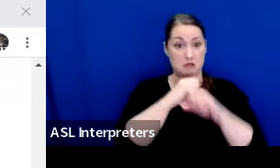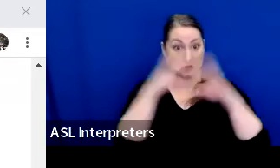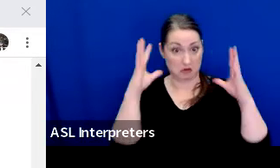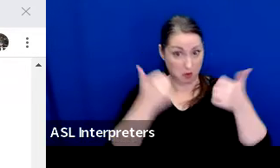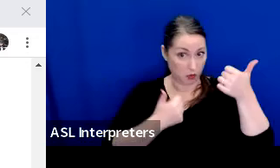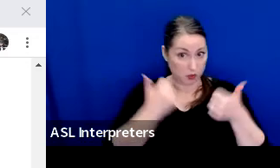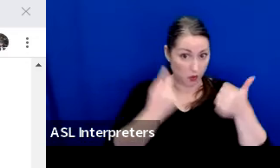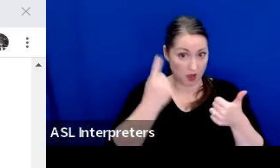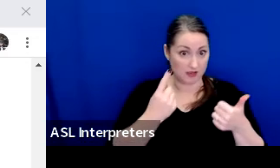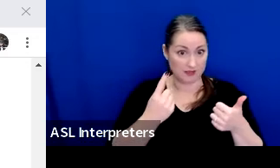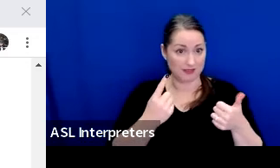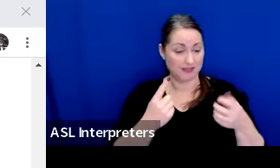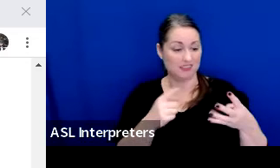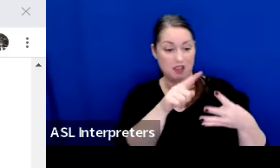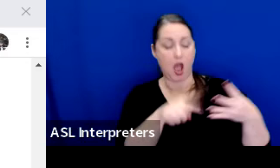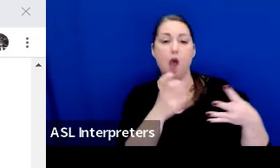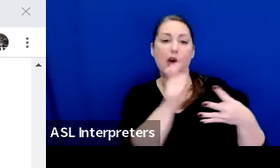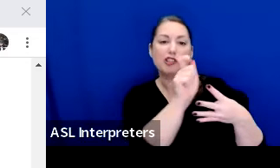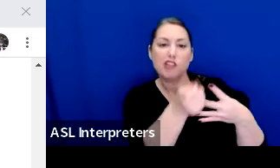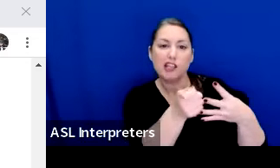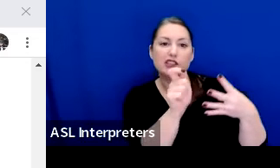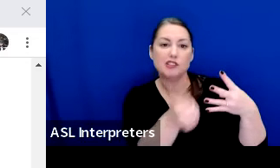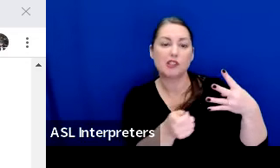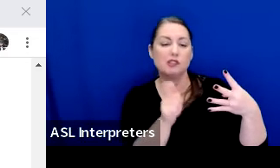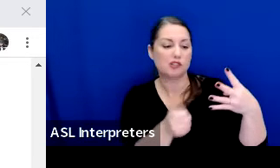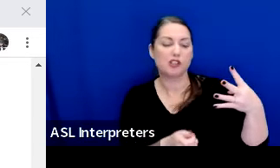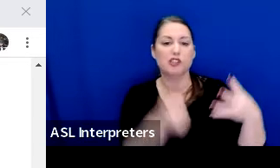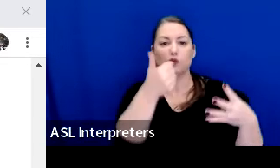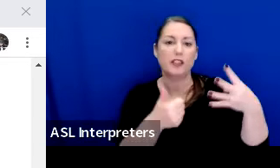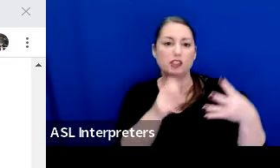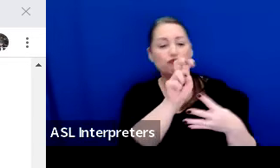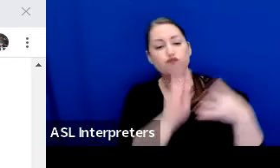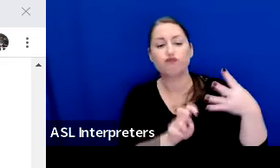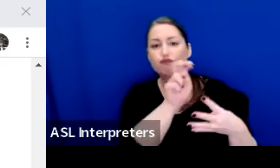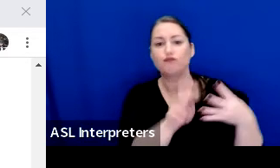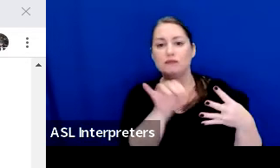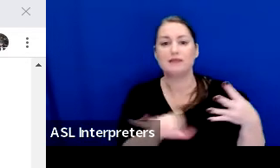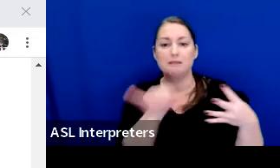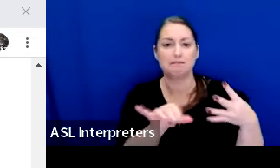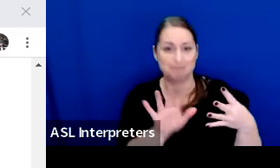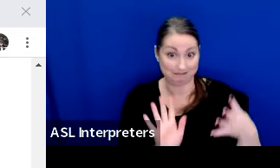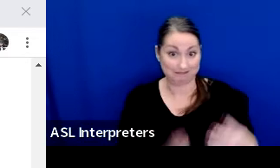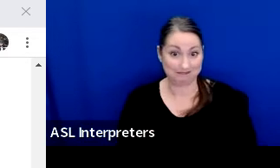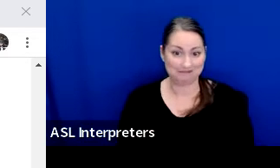The problem, isn't it, because it randomized the powers? Larry, I just want to jump in real quickly here,